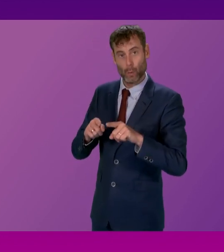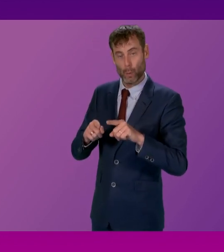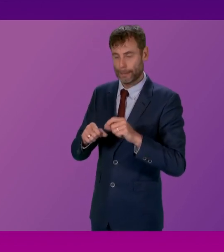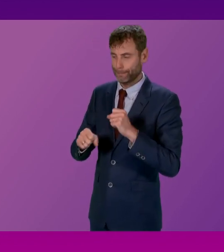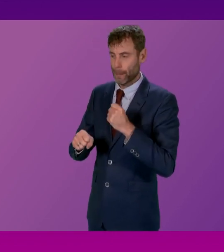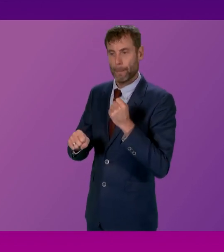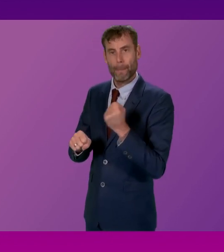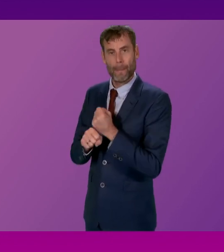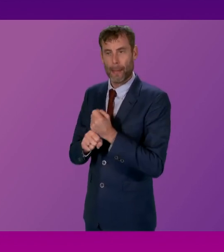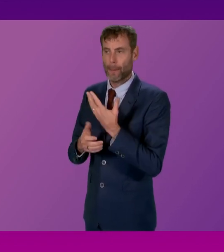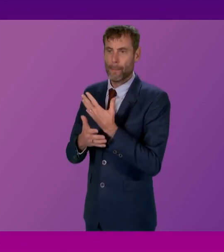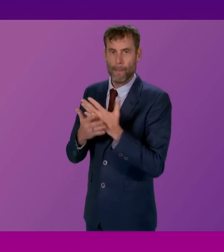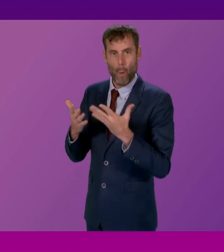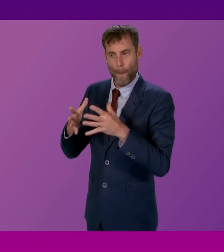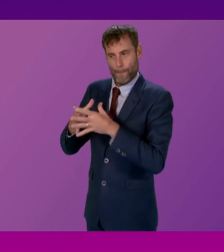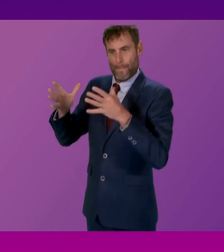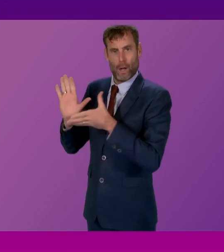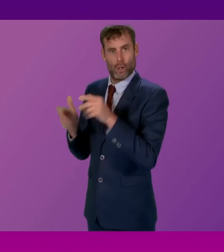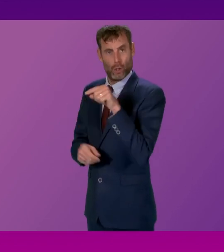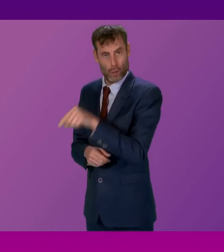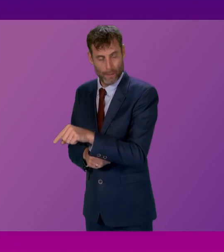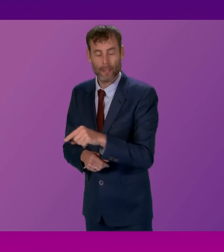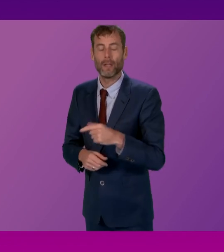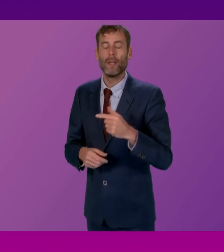through our emergency services Police Scotland and the Scottish Ambulance Service.